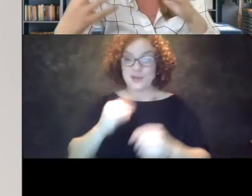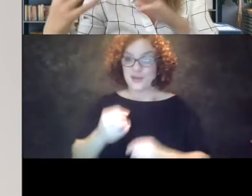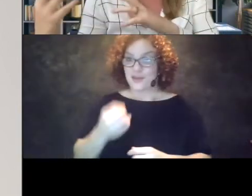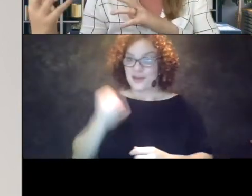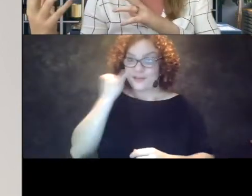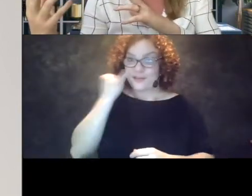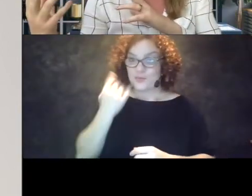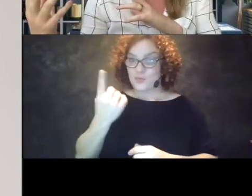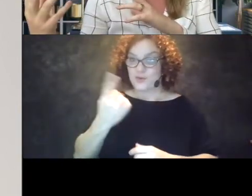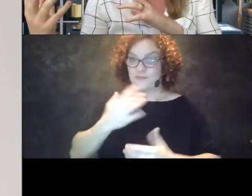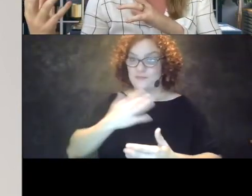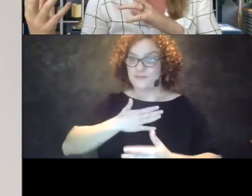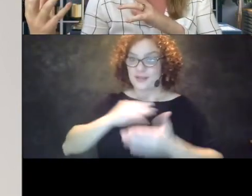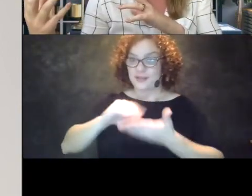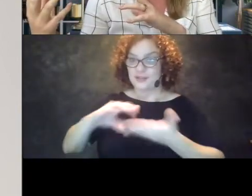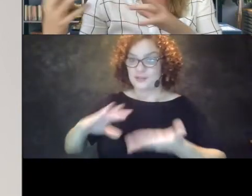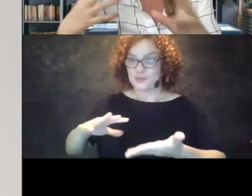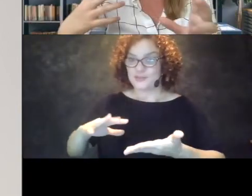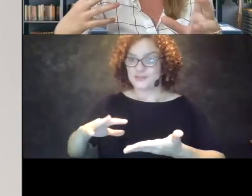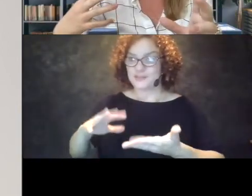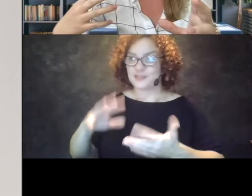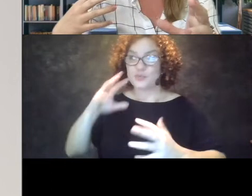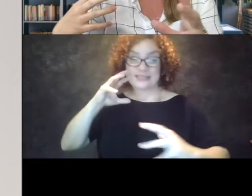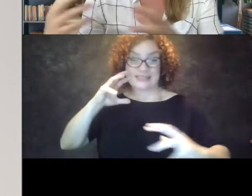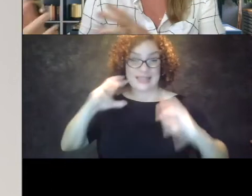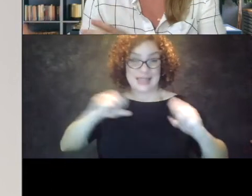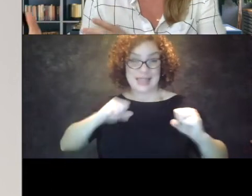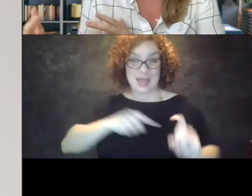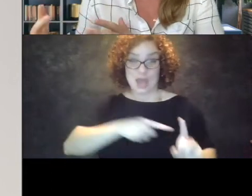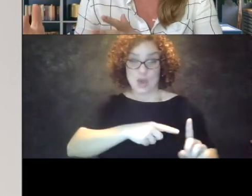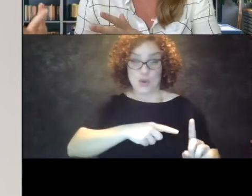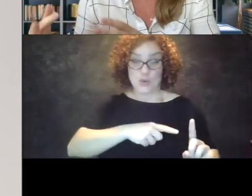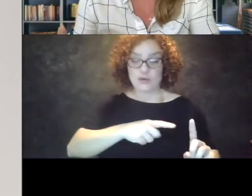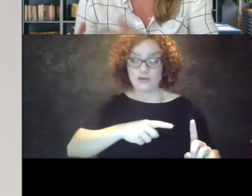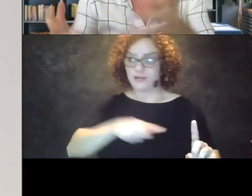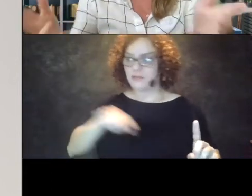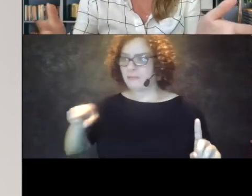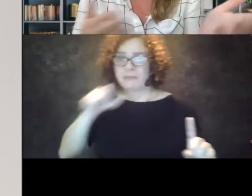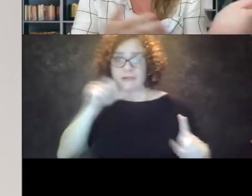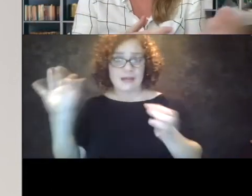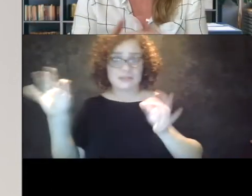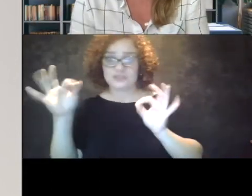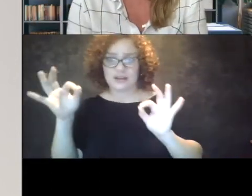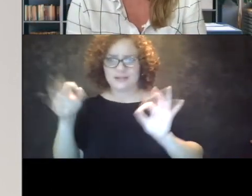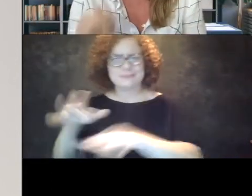wasn't. It wasn't like a distraction to other students. It was like, oh, that's how they